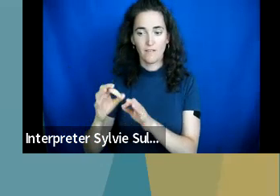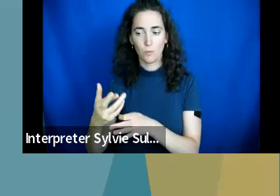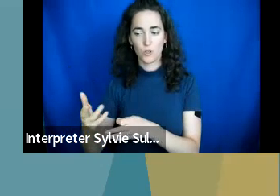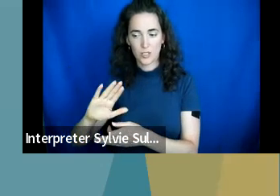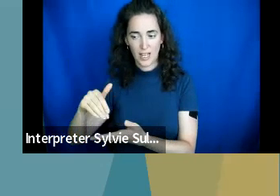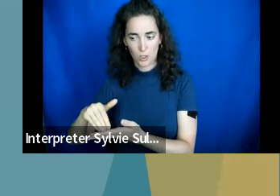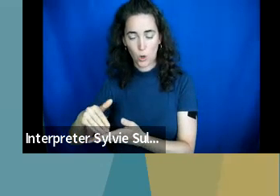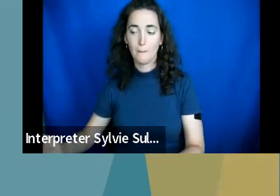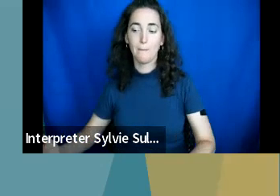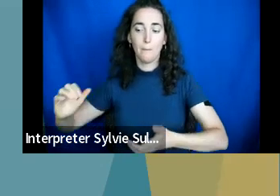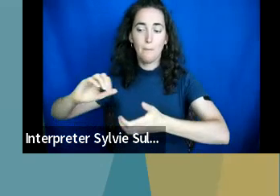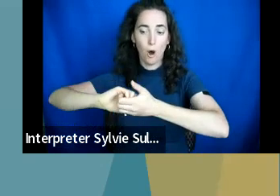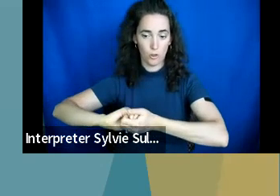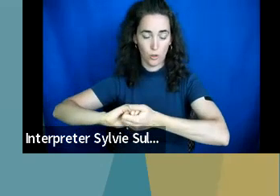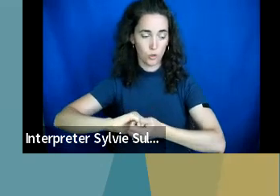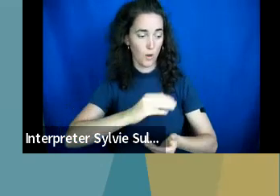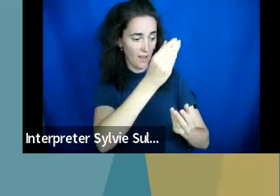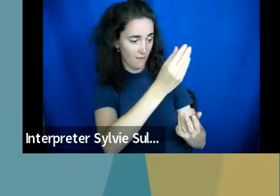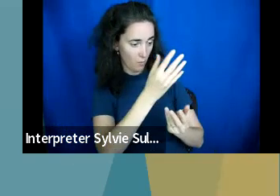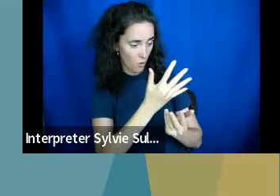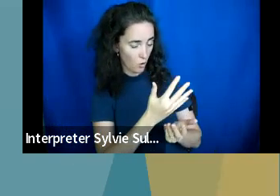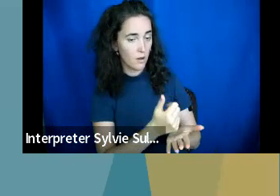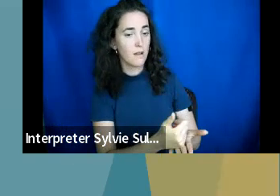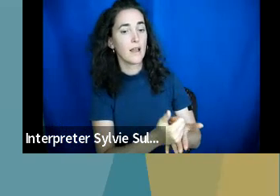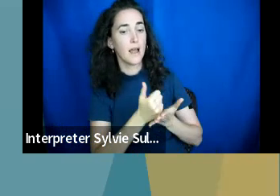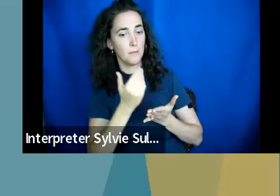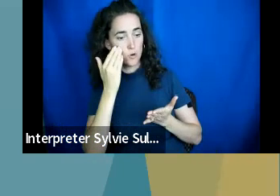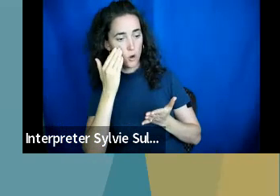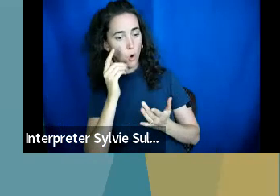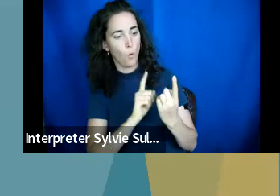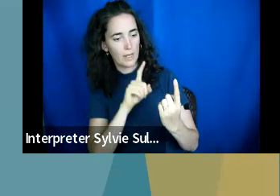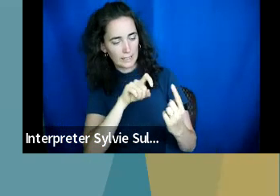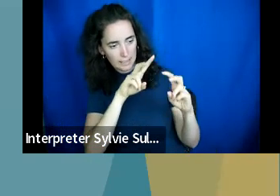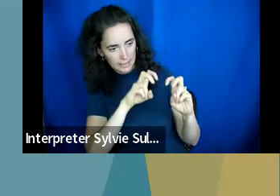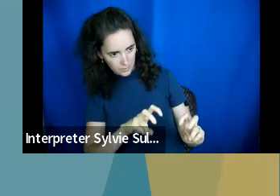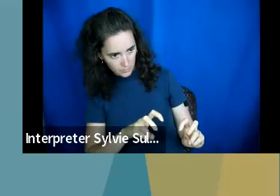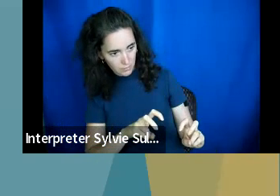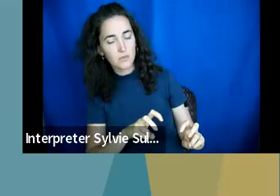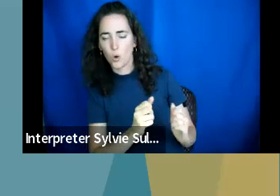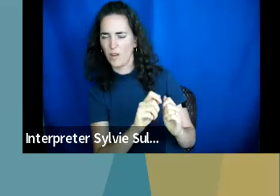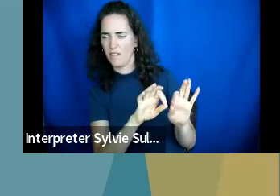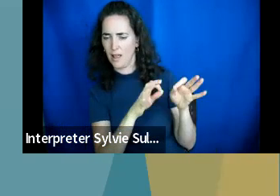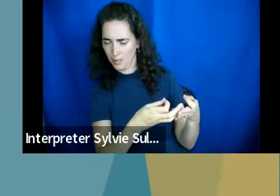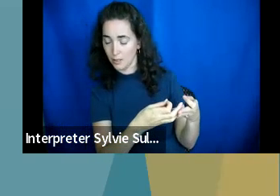That data is going to inform one on. one needs assessment with families and referrals to services for children.